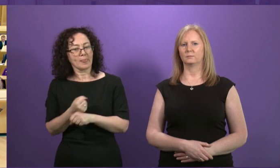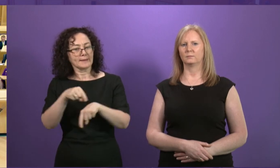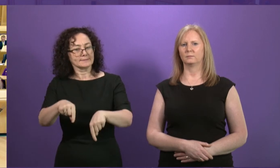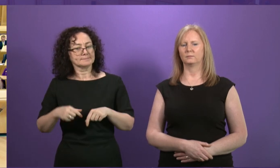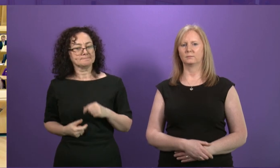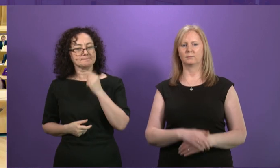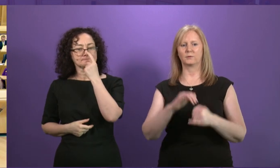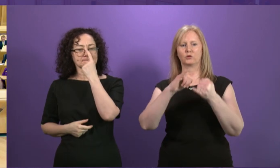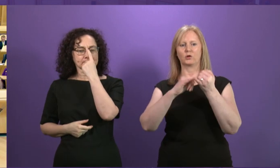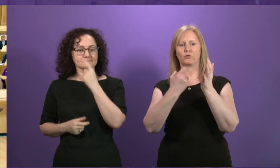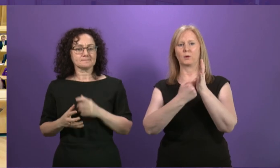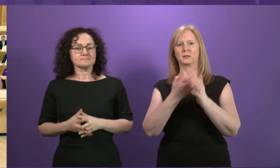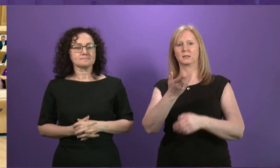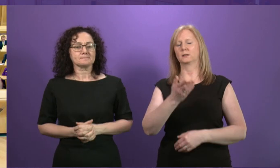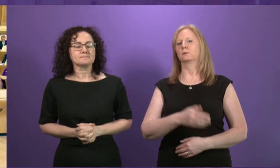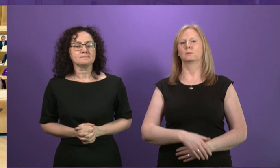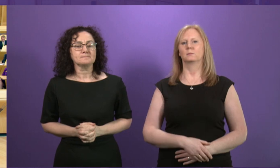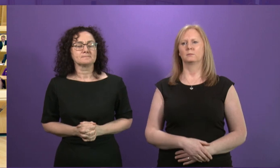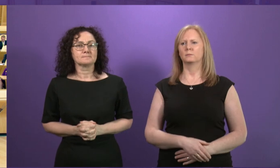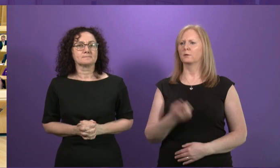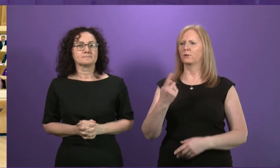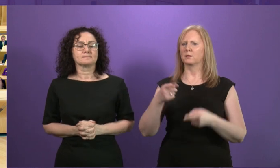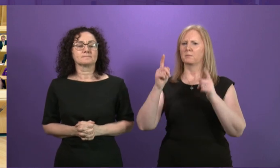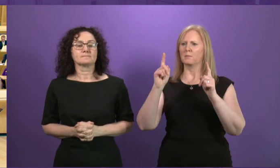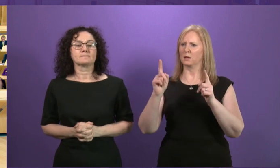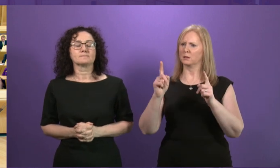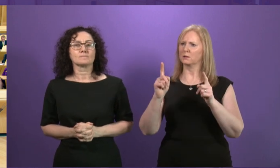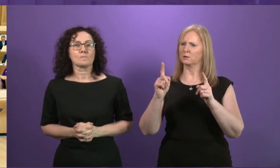Shona Robison (Dundee City East) (SNP): Does the First Minister share my concern that,